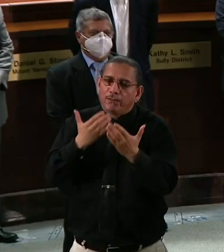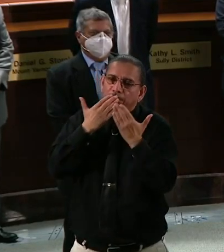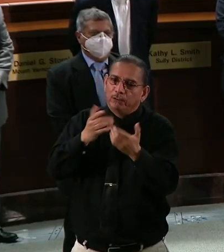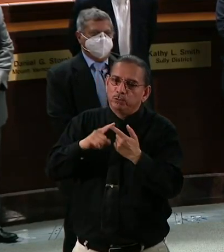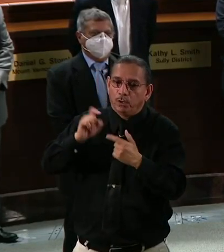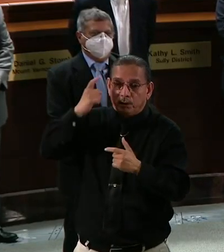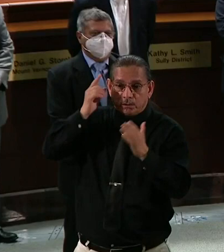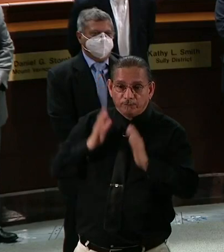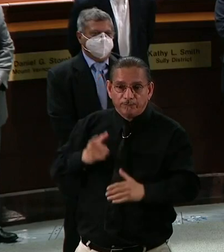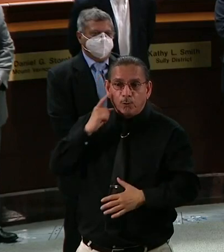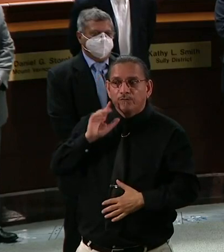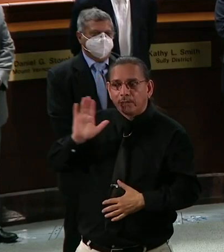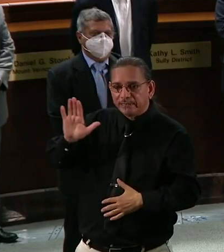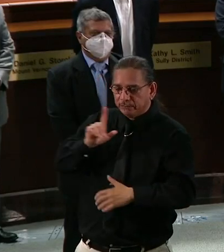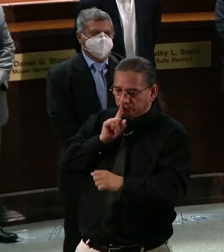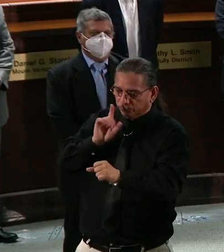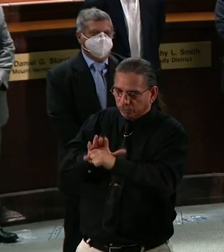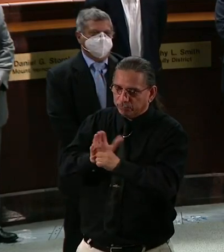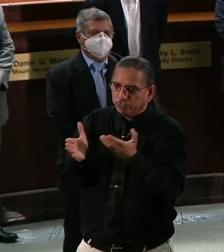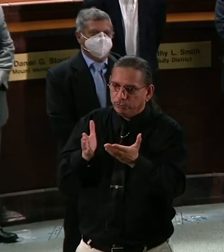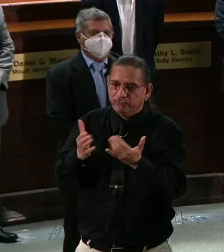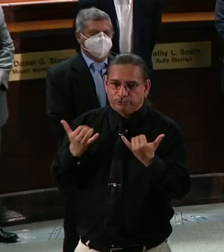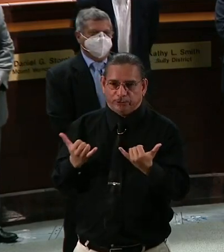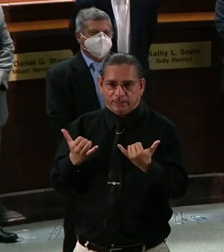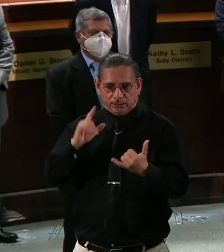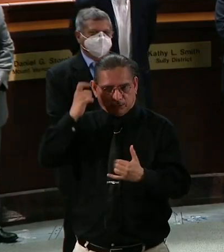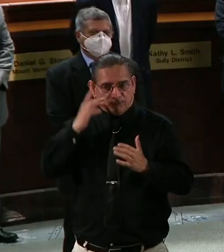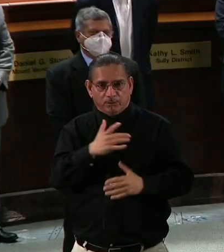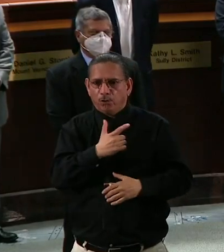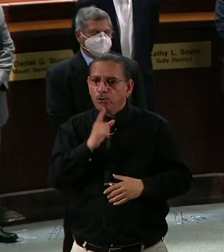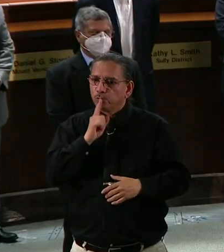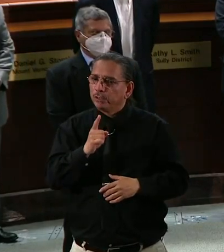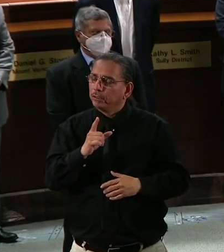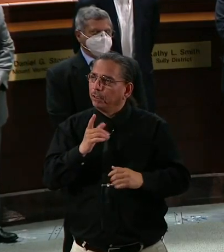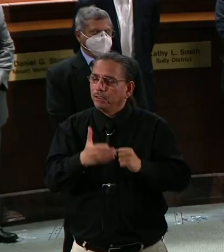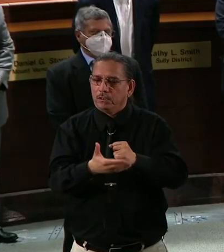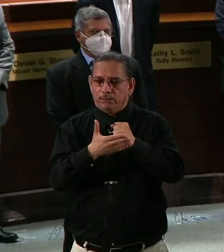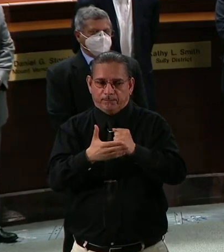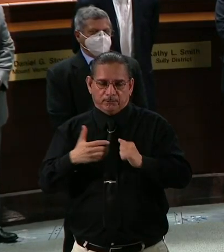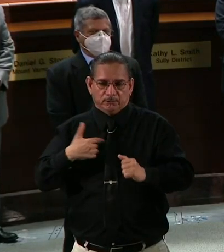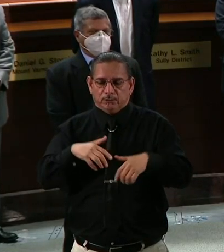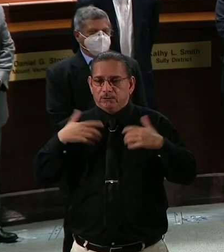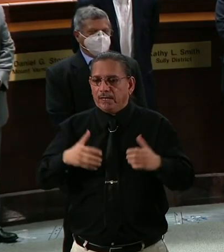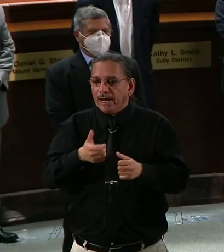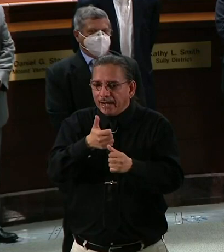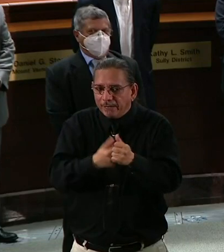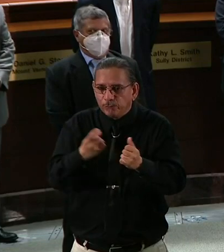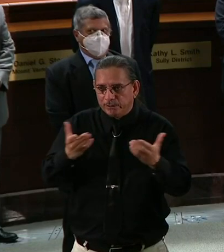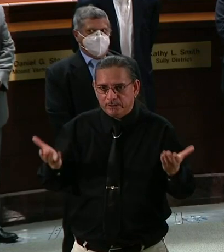BUT EXCLUDE CHAT WOULD BE TO COME IN DAY THE STAFF WILL SIX.